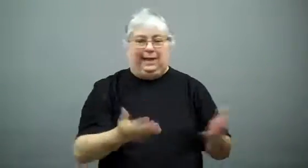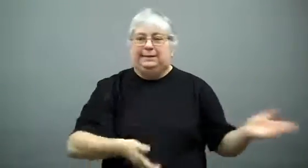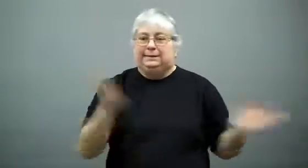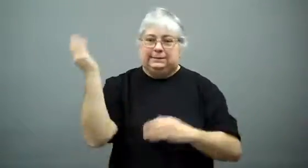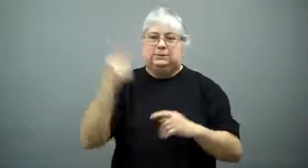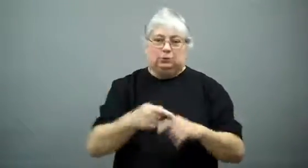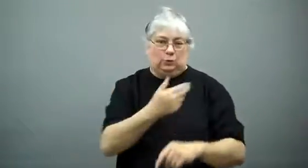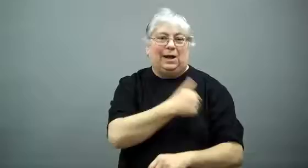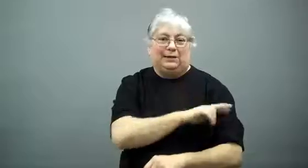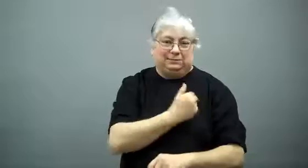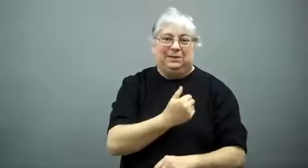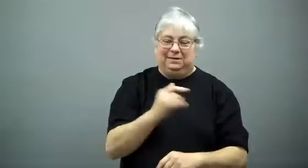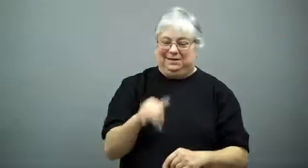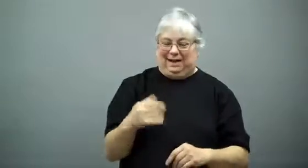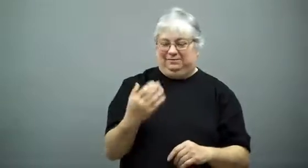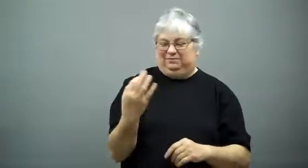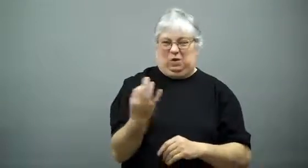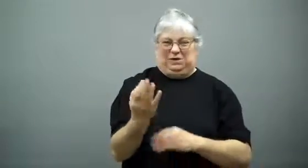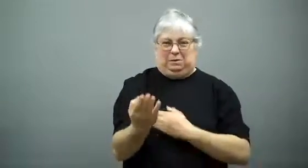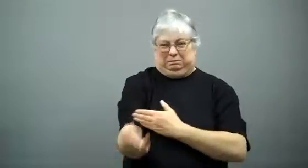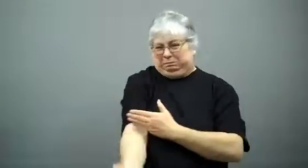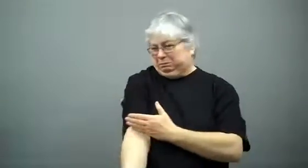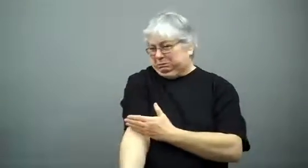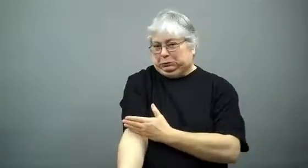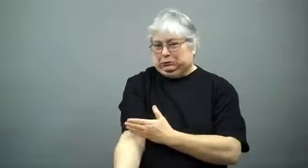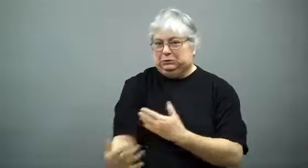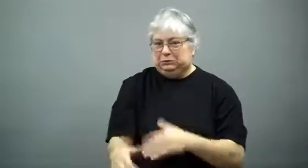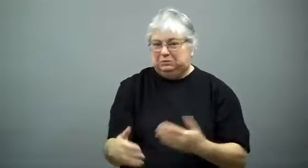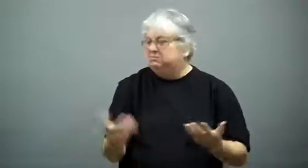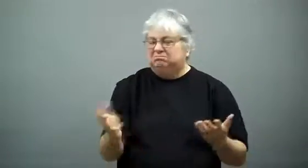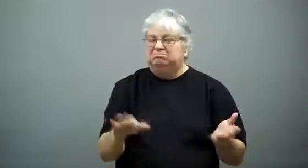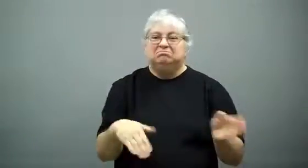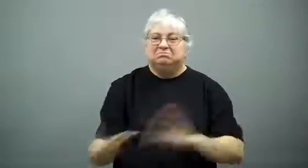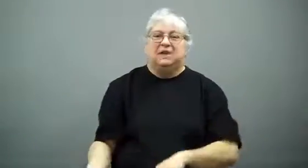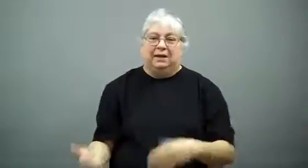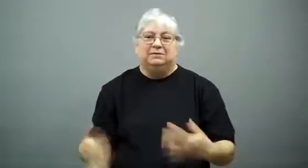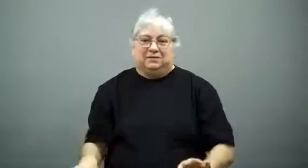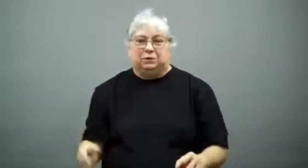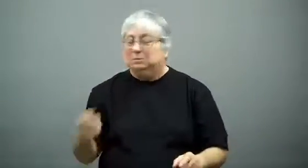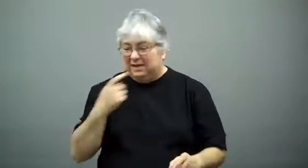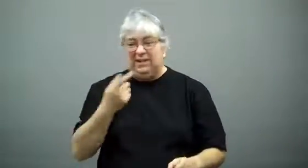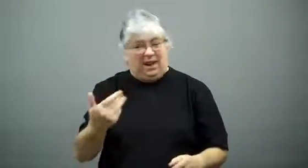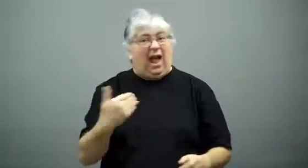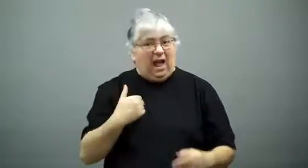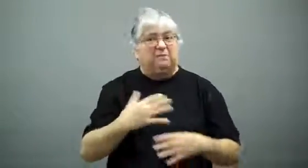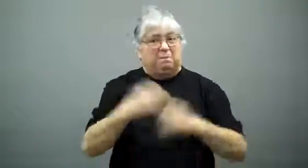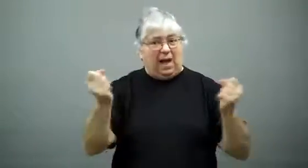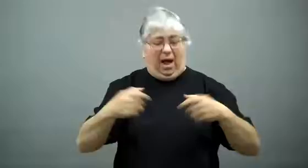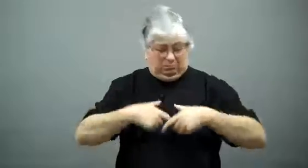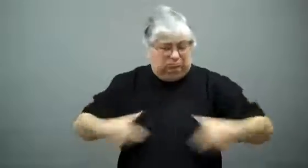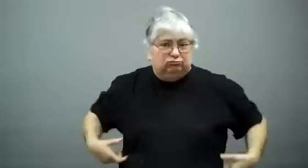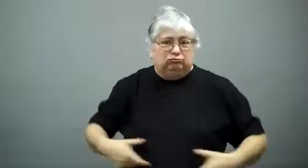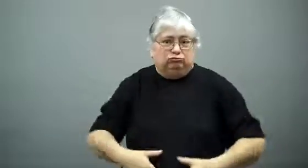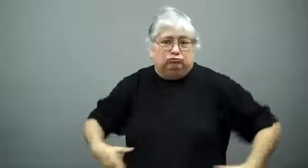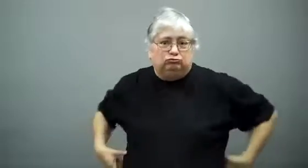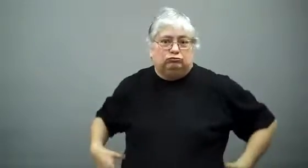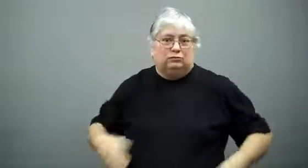He was taken to the hospital, where he died early Friday morning.